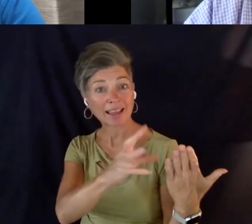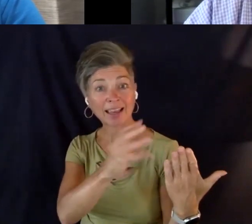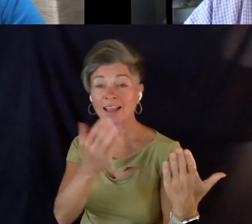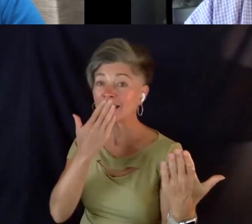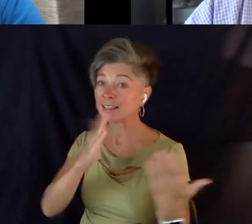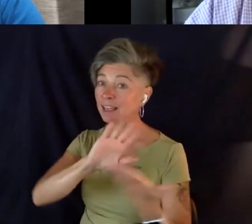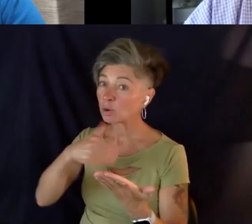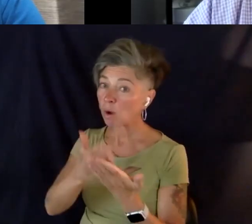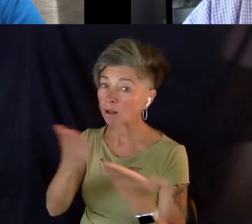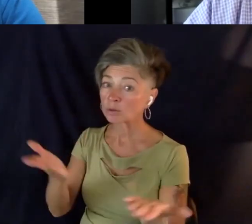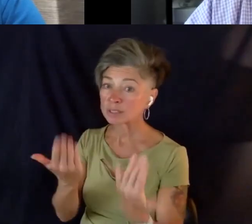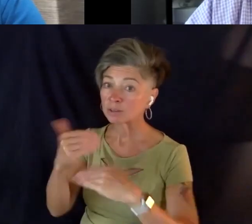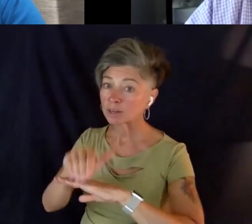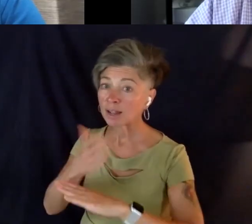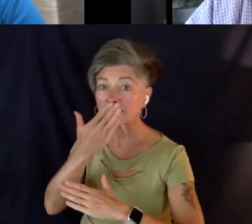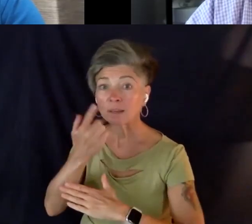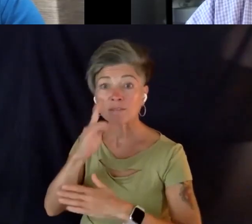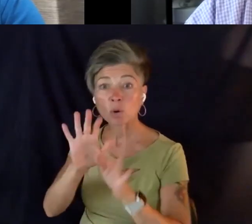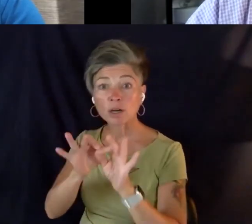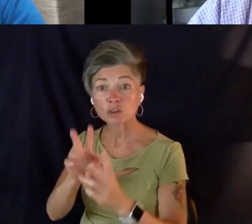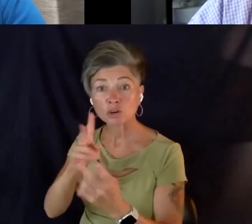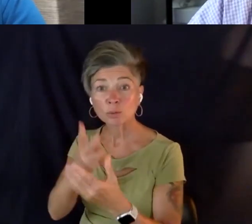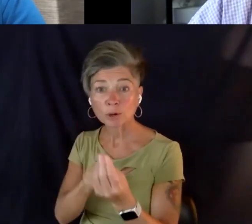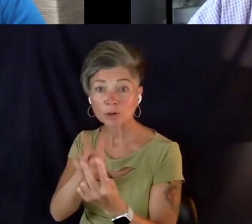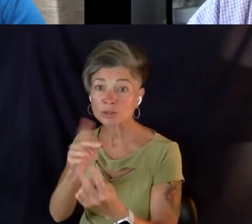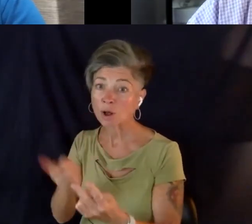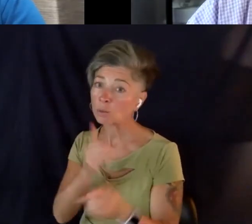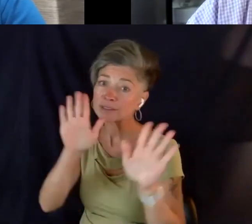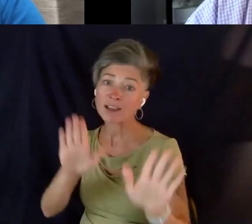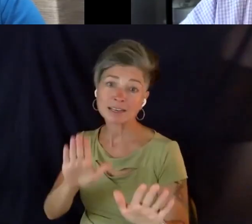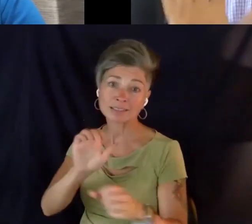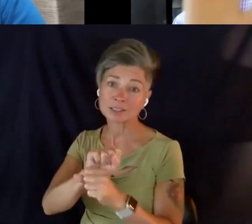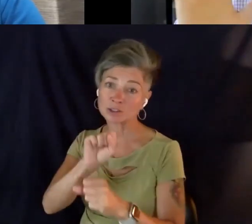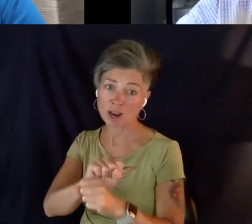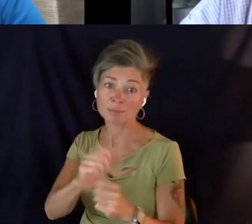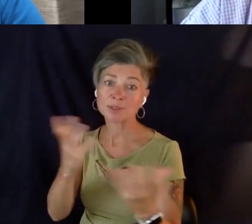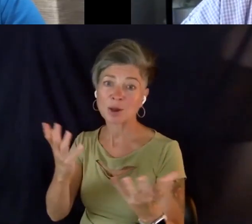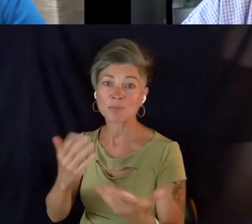who's here tonight and thank you to the interpreters that always do a fantastic job. So have a good night everybody.